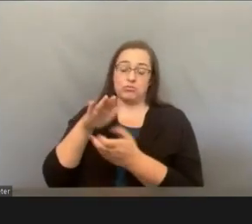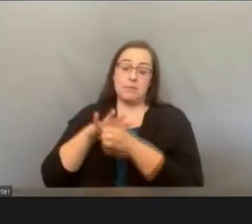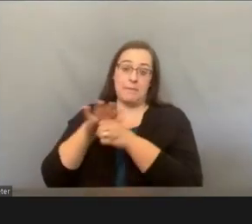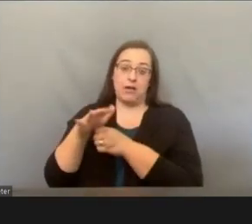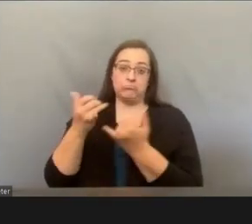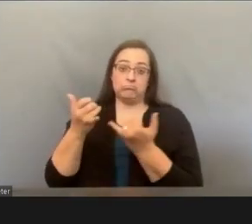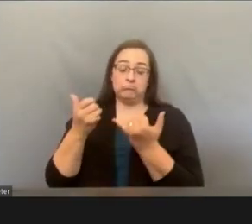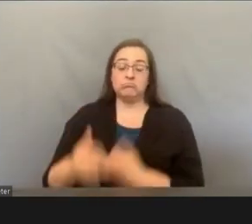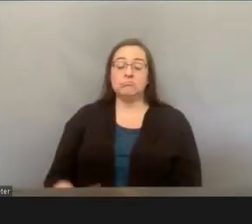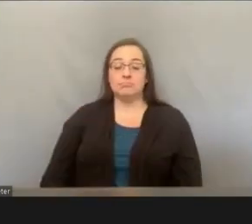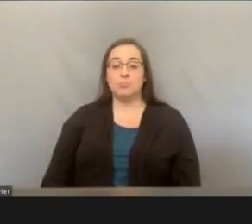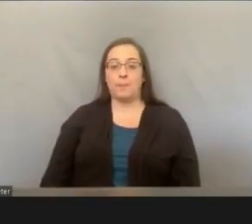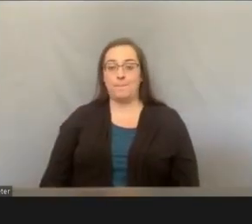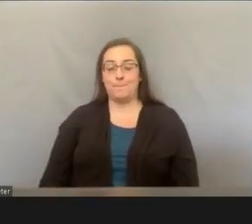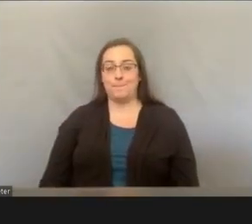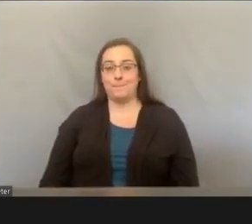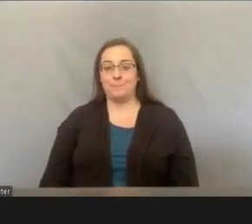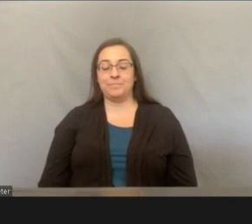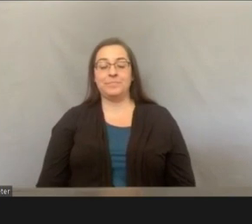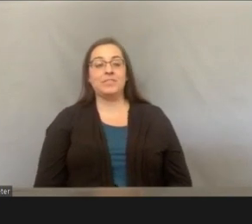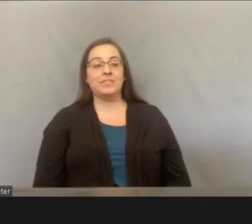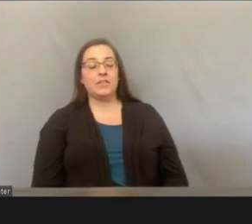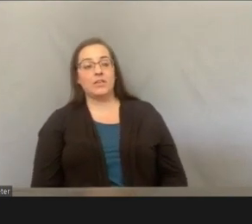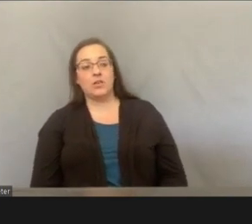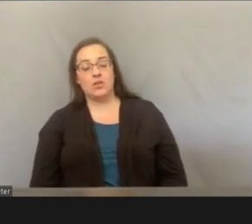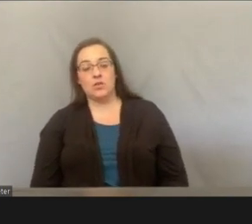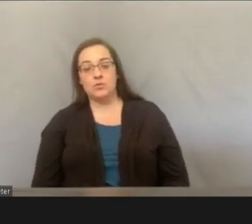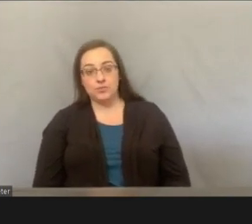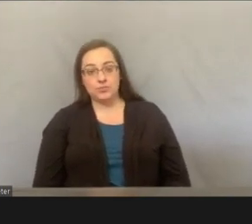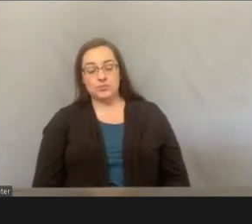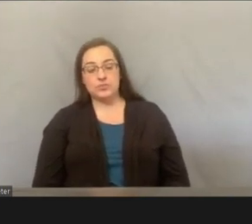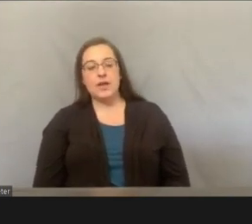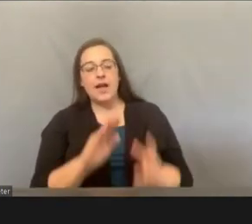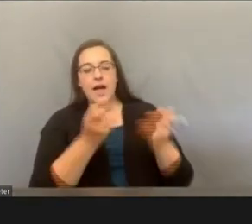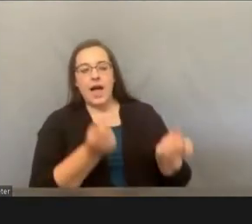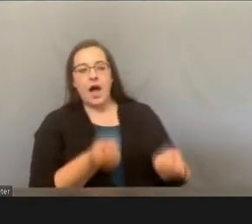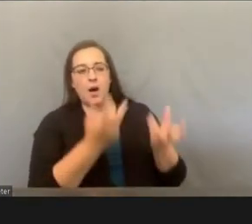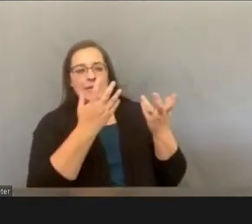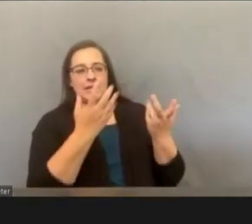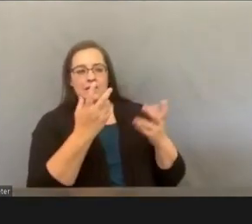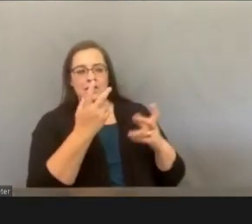TEN DAYS. SO I REALLY THINK THERE IS AN AMPLE SUPPLY AT PRESENT.